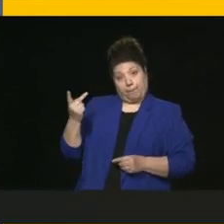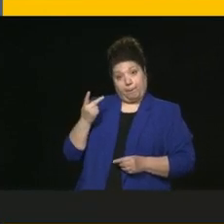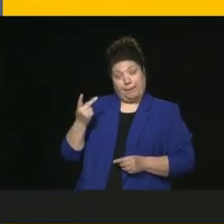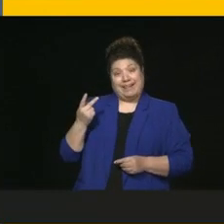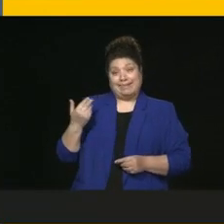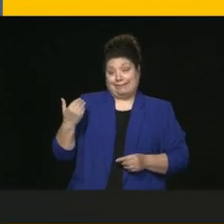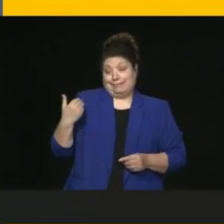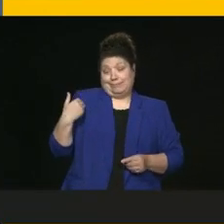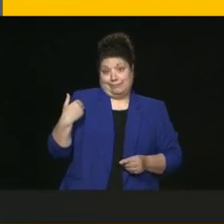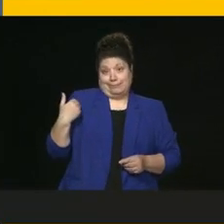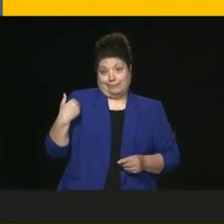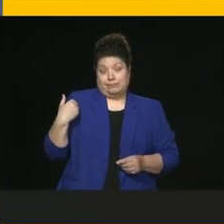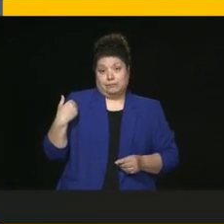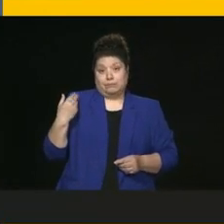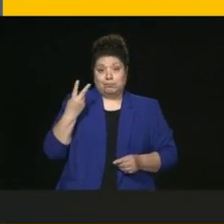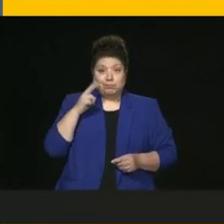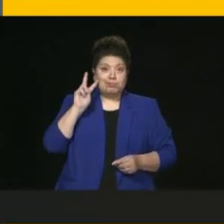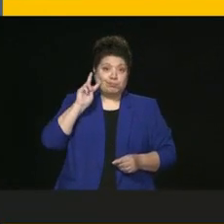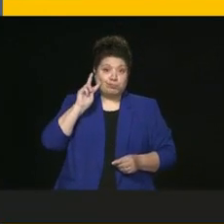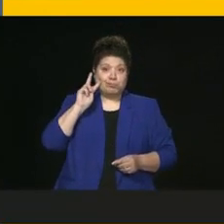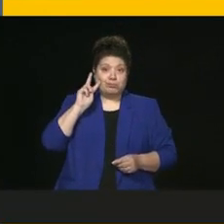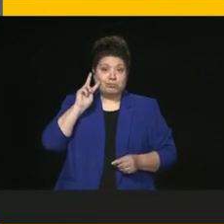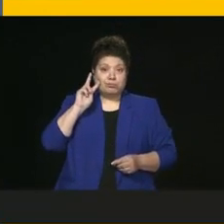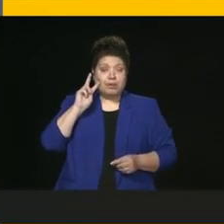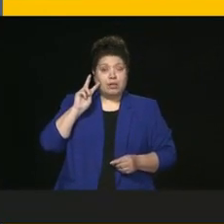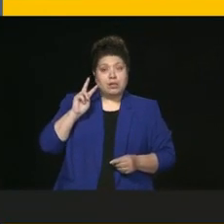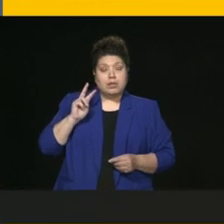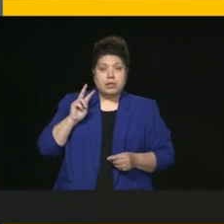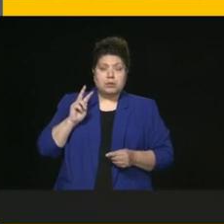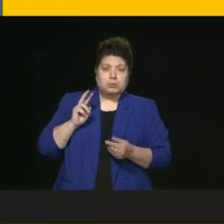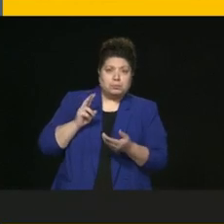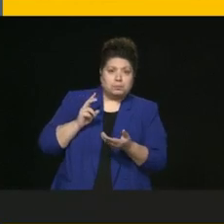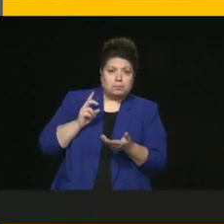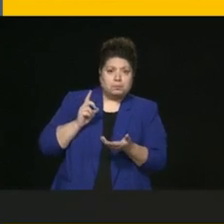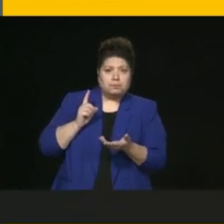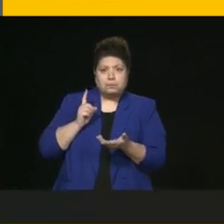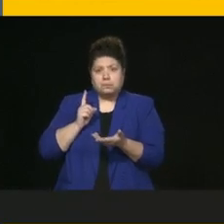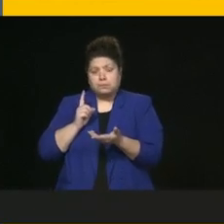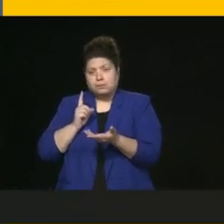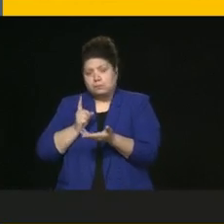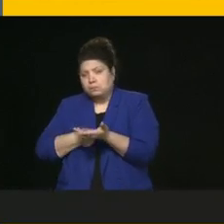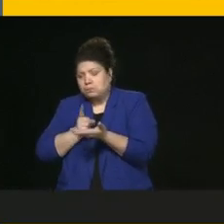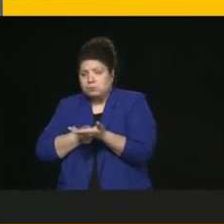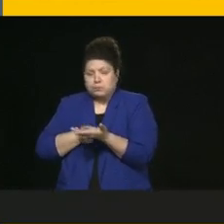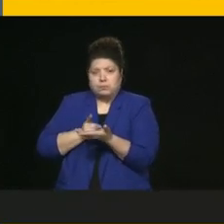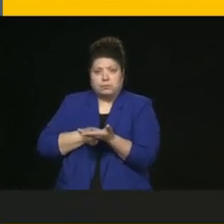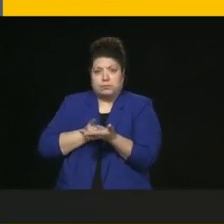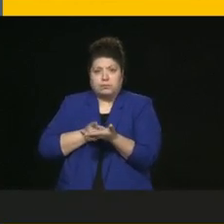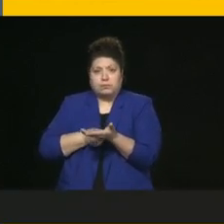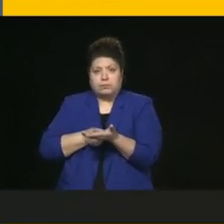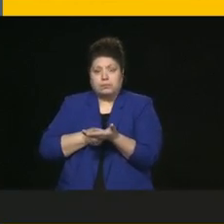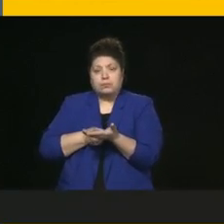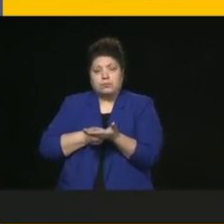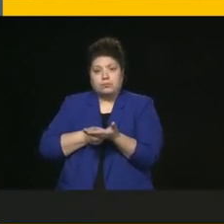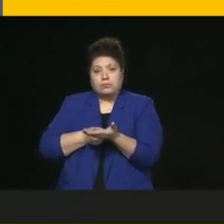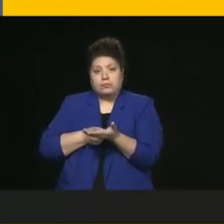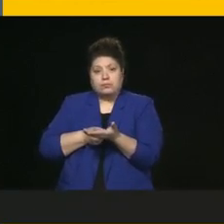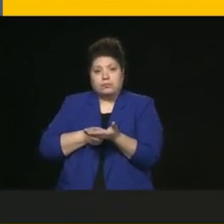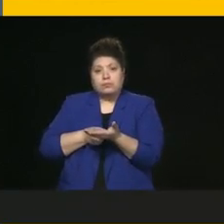DR. TAM AND I A FEW DAYS AGO HAD